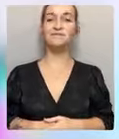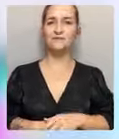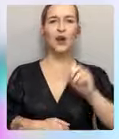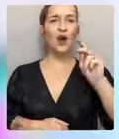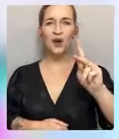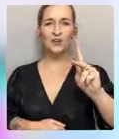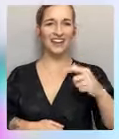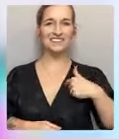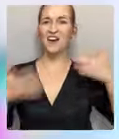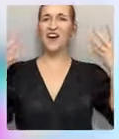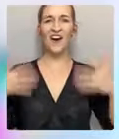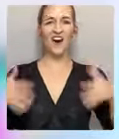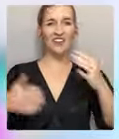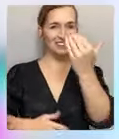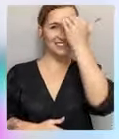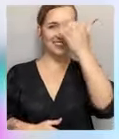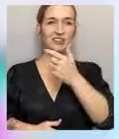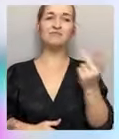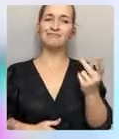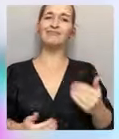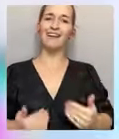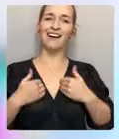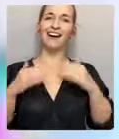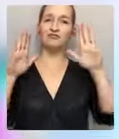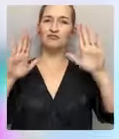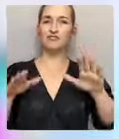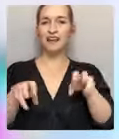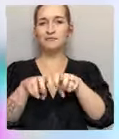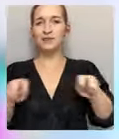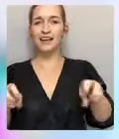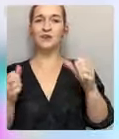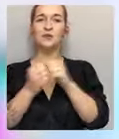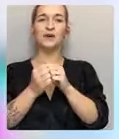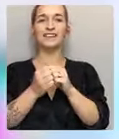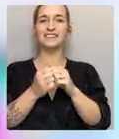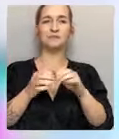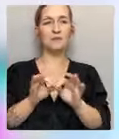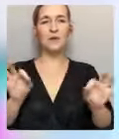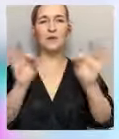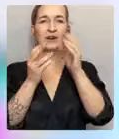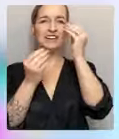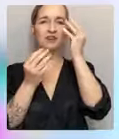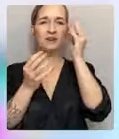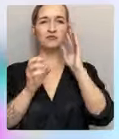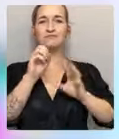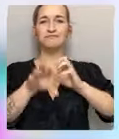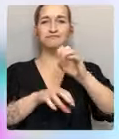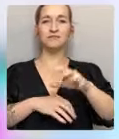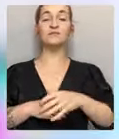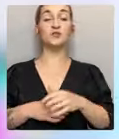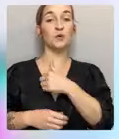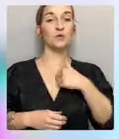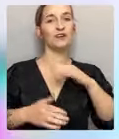Just a couple minutes in, you know that we have a great panel, with some key information that's gonna come up, so, we're all going to learn a lot here.